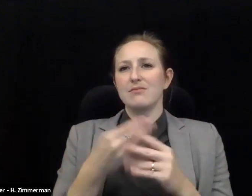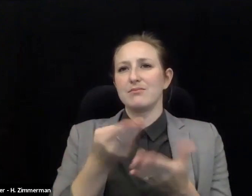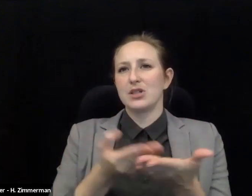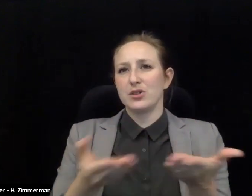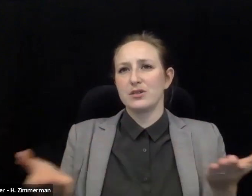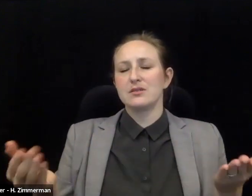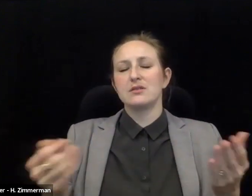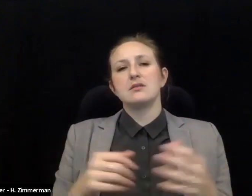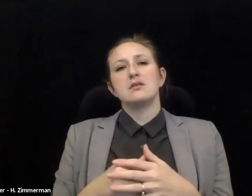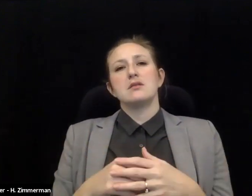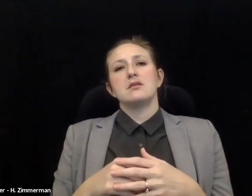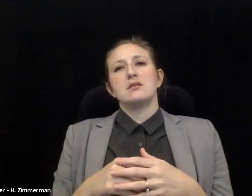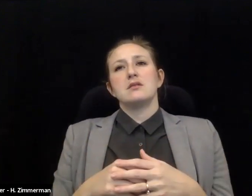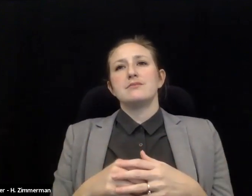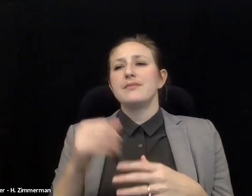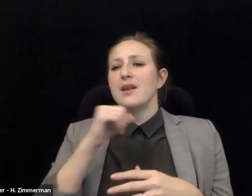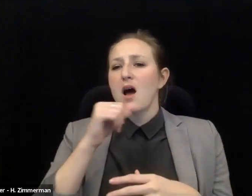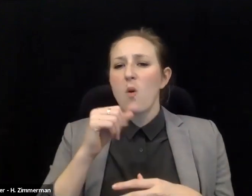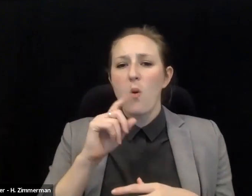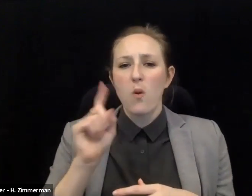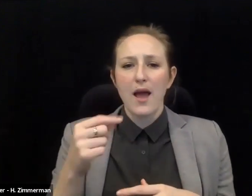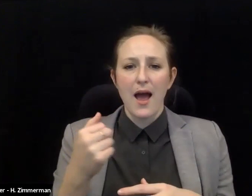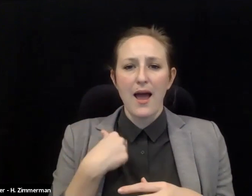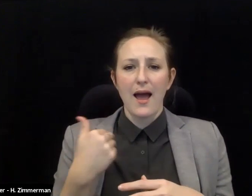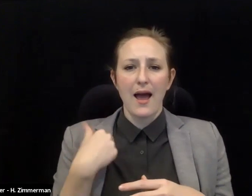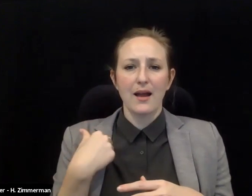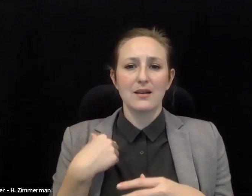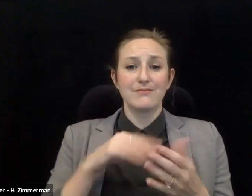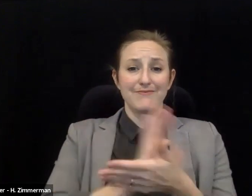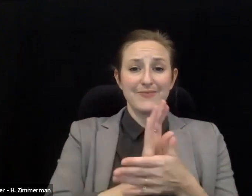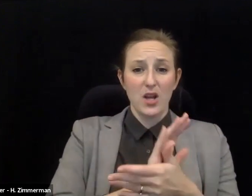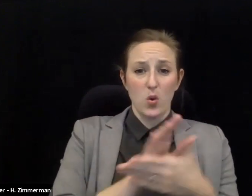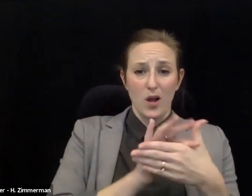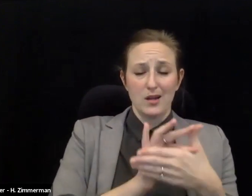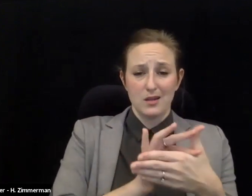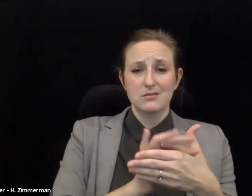Not only has video content that was available through YouTube